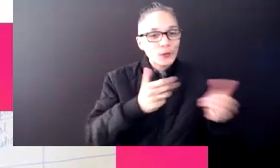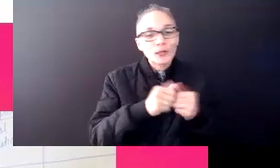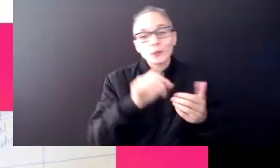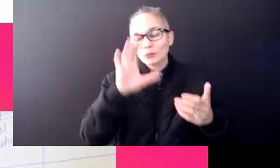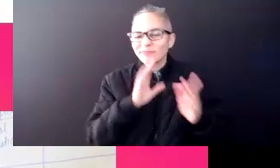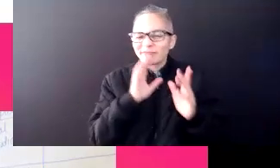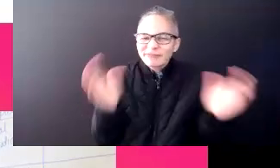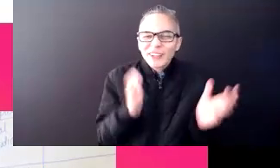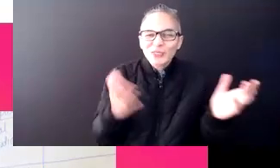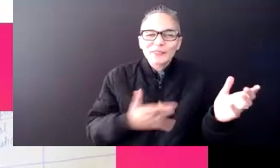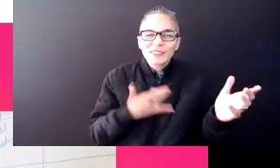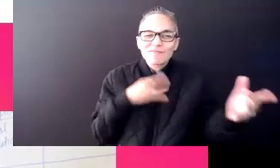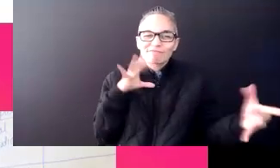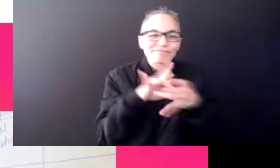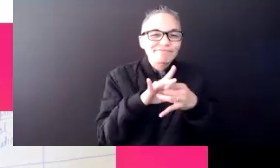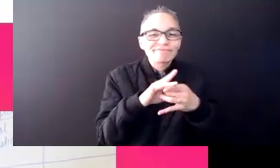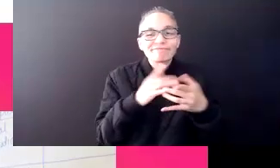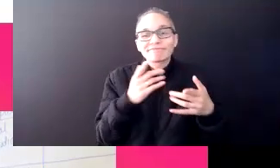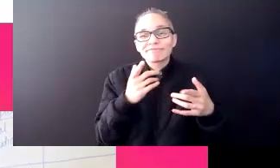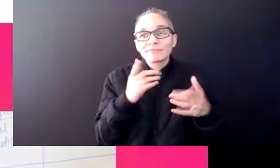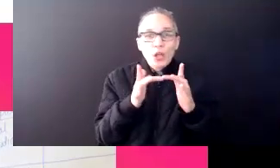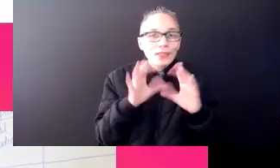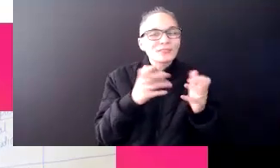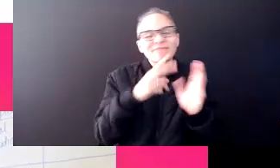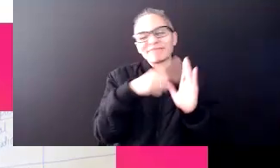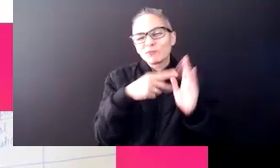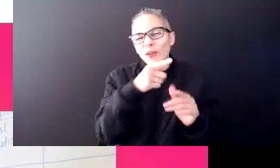a sense of belonging are an essential component of online learning. We know that,